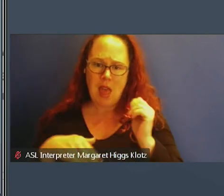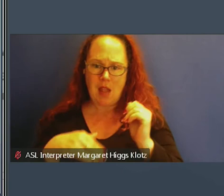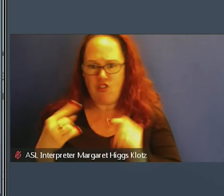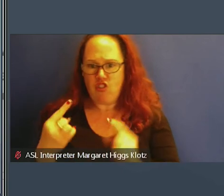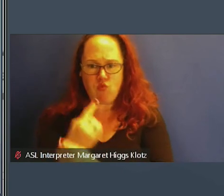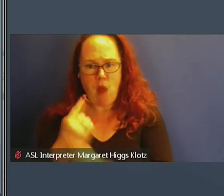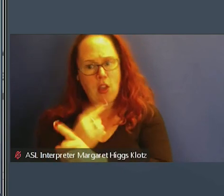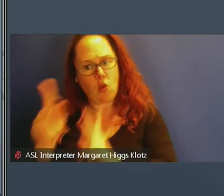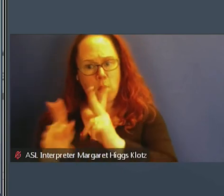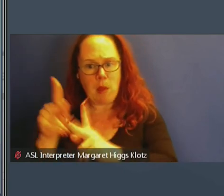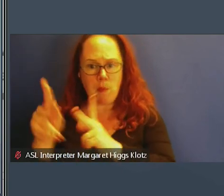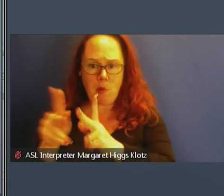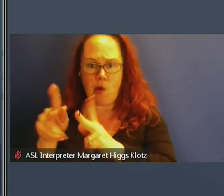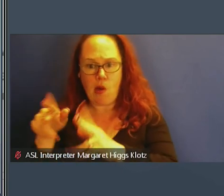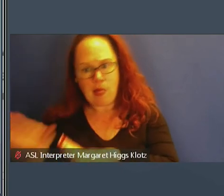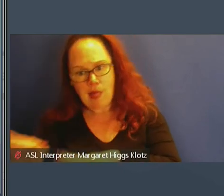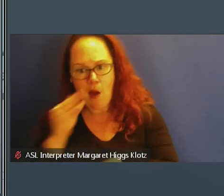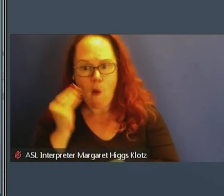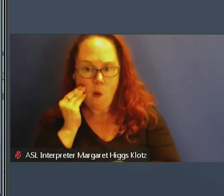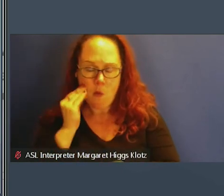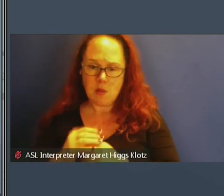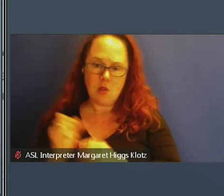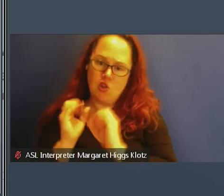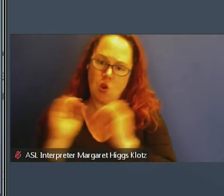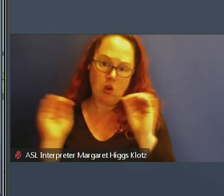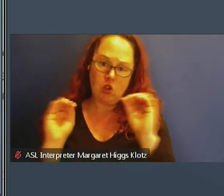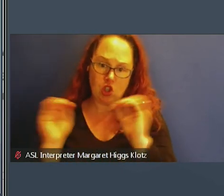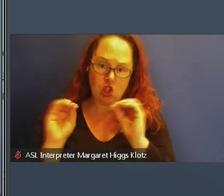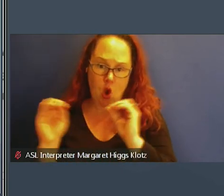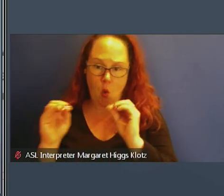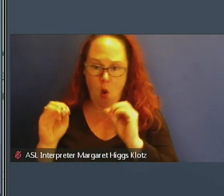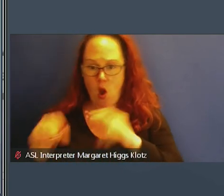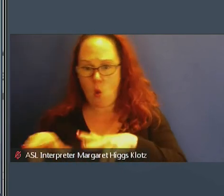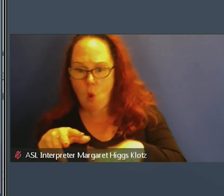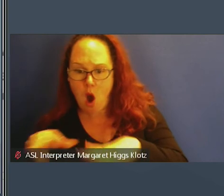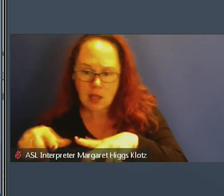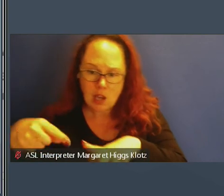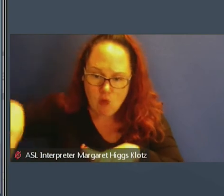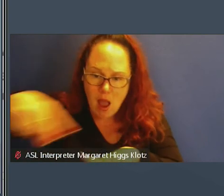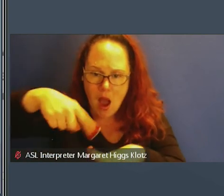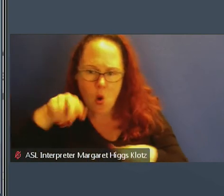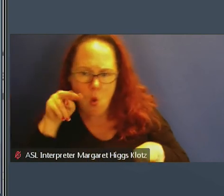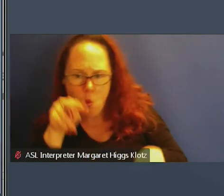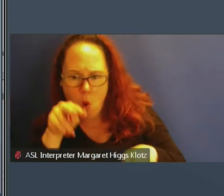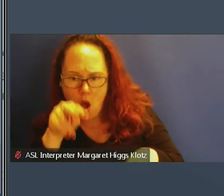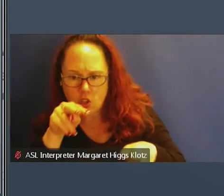So there's not like anybody watching our neighborhood or nobody watching the facility. And you say, there are people there that are doing so,